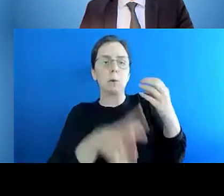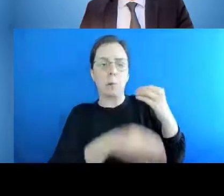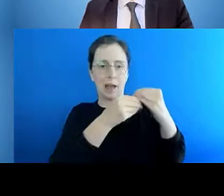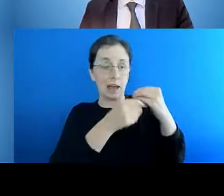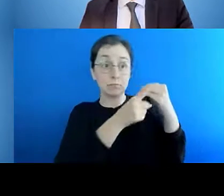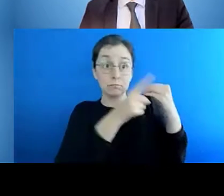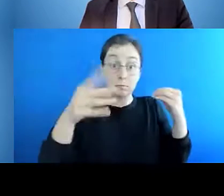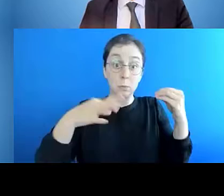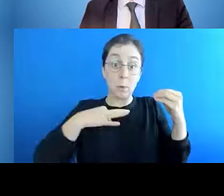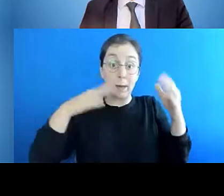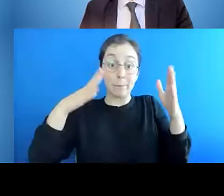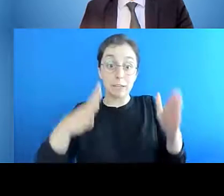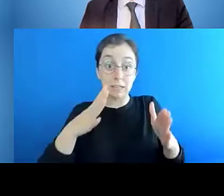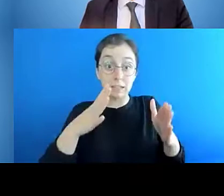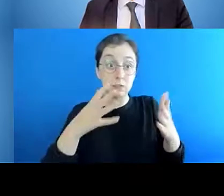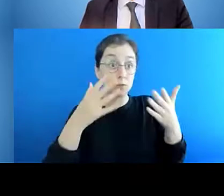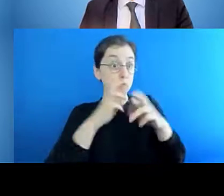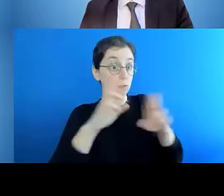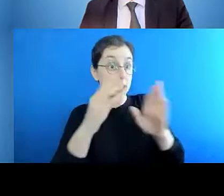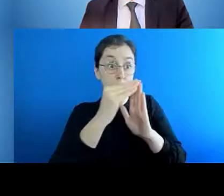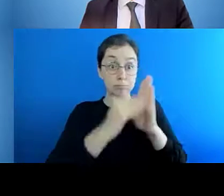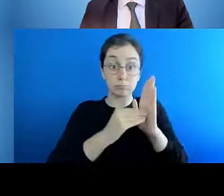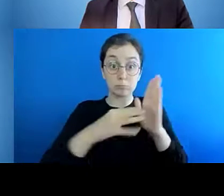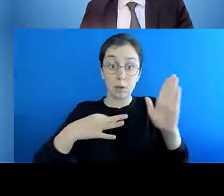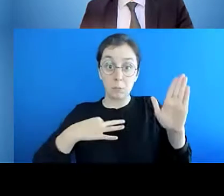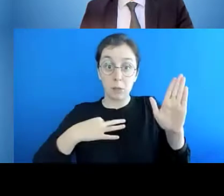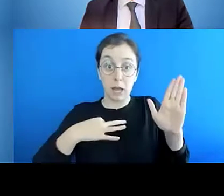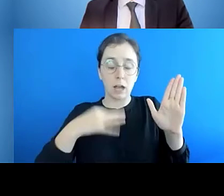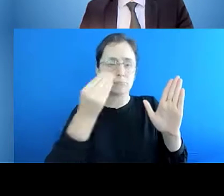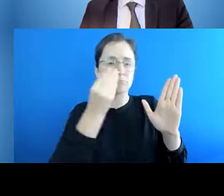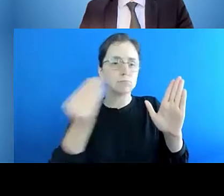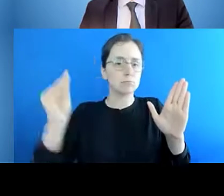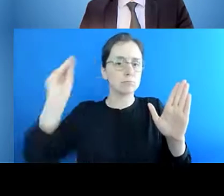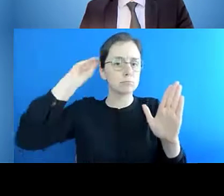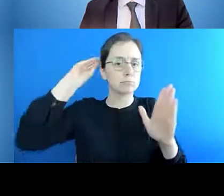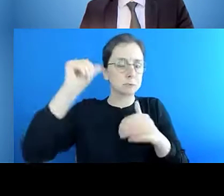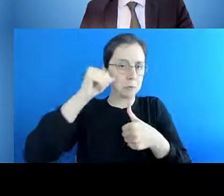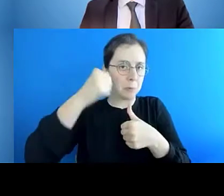to keep in mind that you just need to be ... However you want to account for those costs,